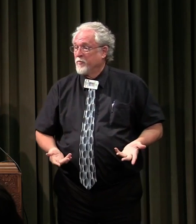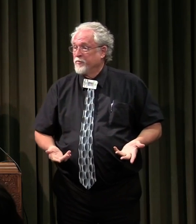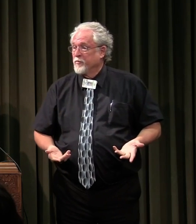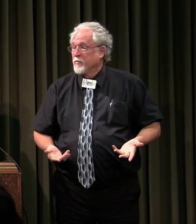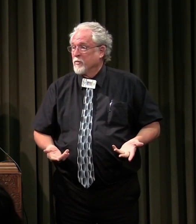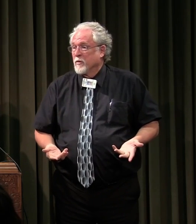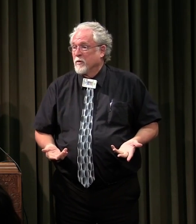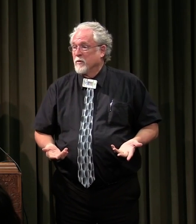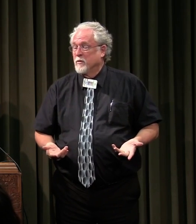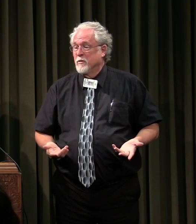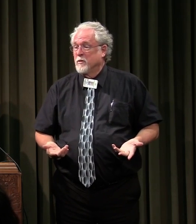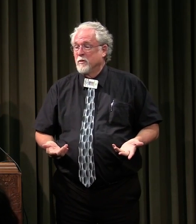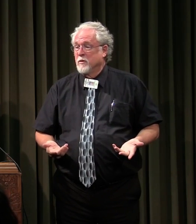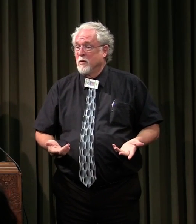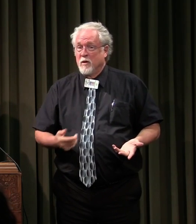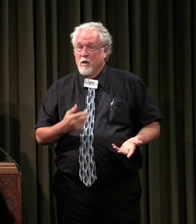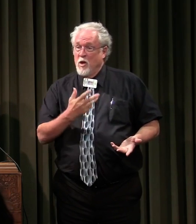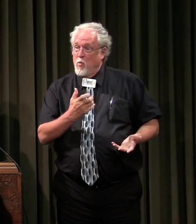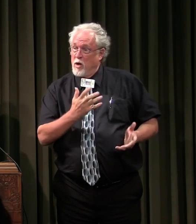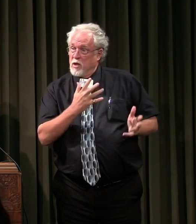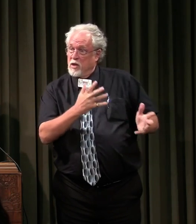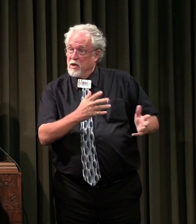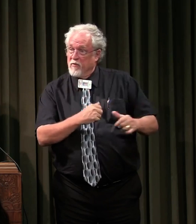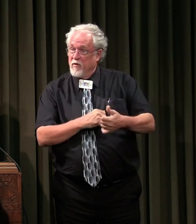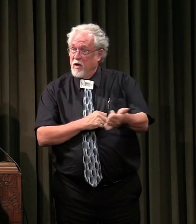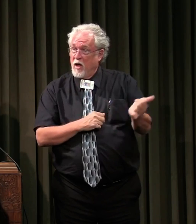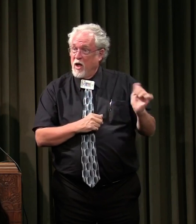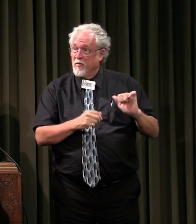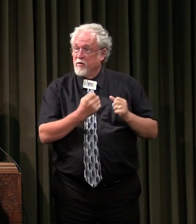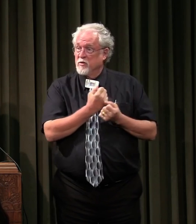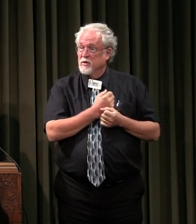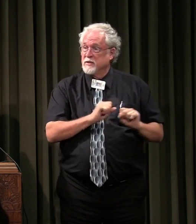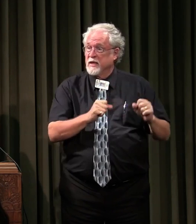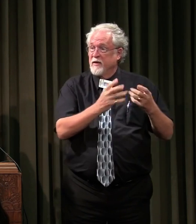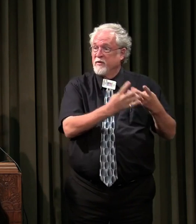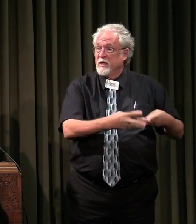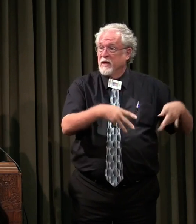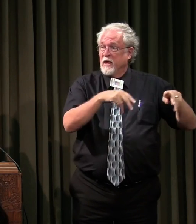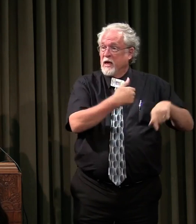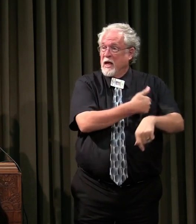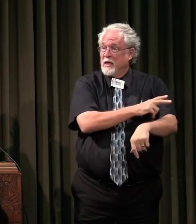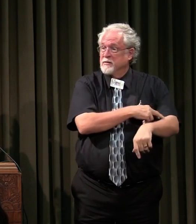do they want to leave either a safety net hospitals out of the budget they